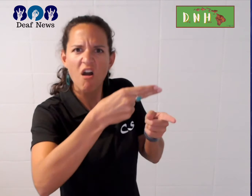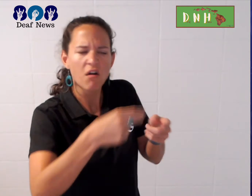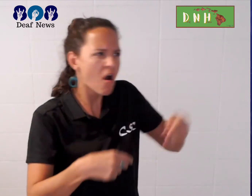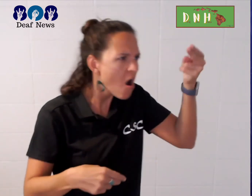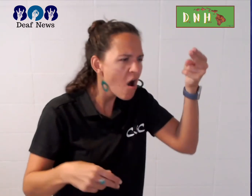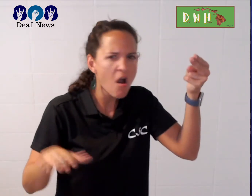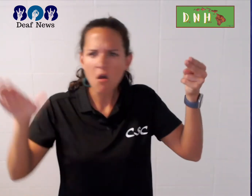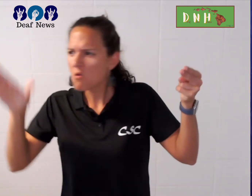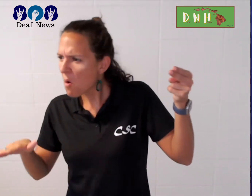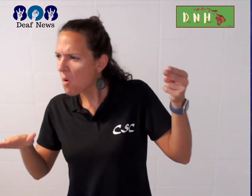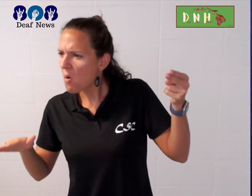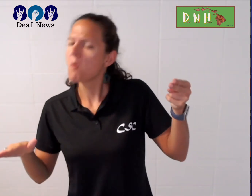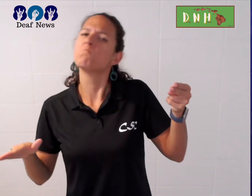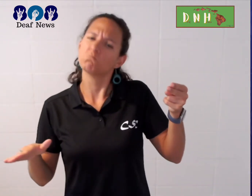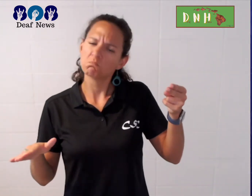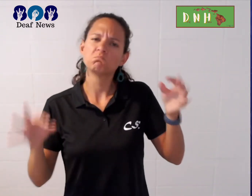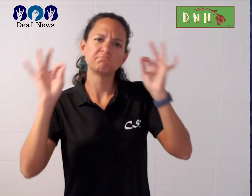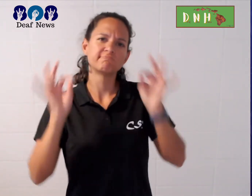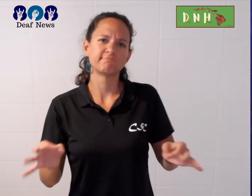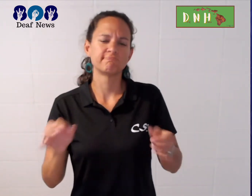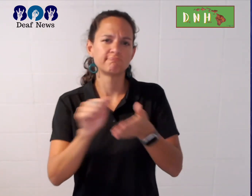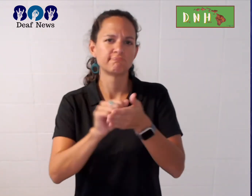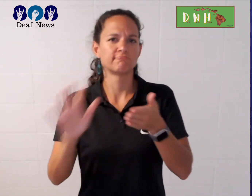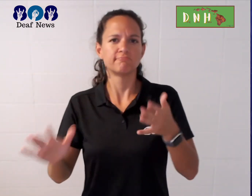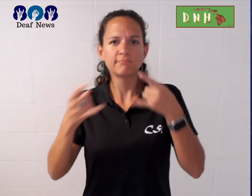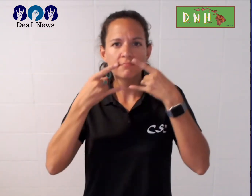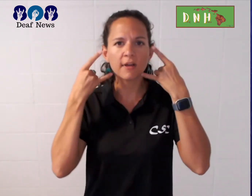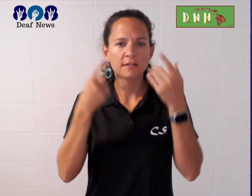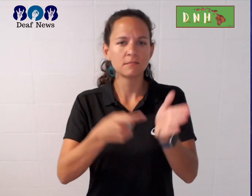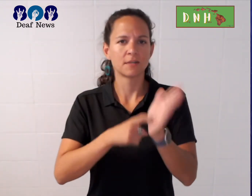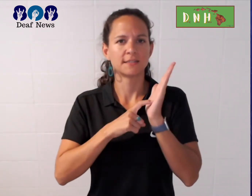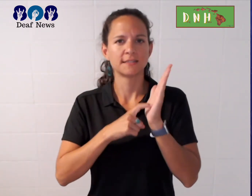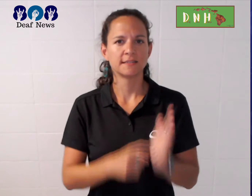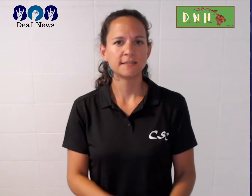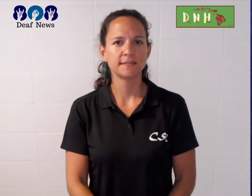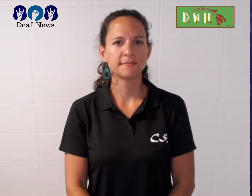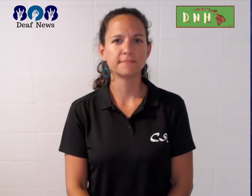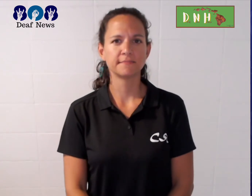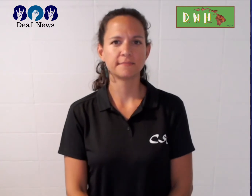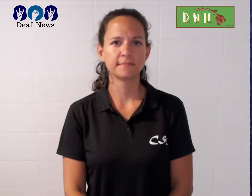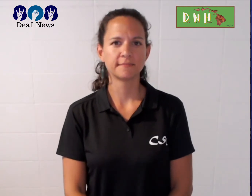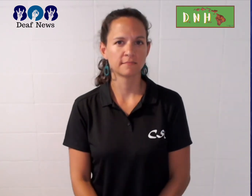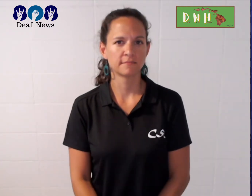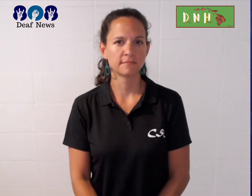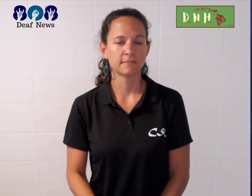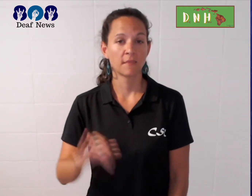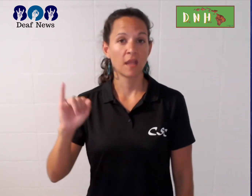This trend of high vaccine rate and low cases, helped their decision to drop the mask mandate.